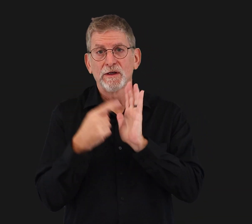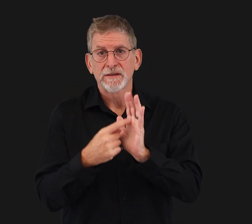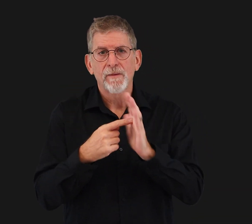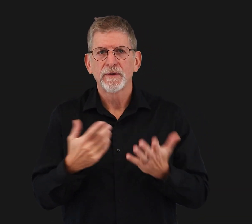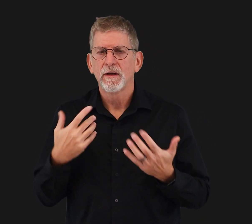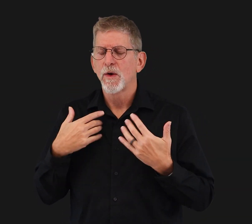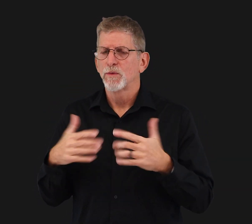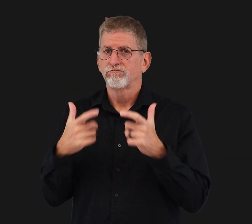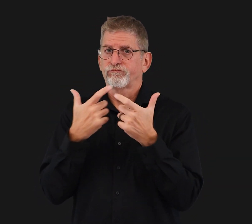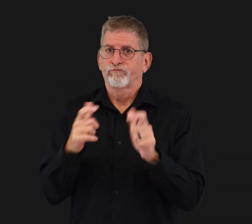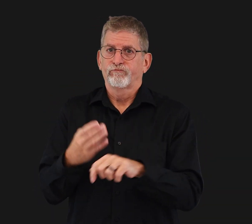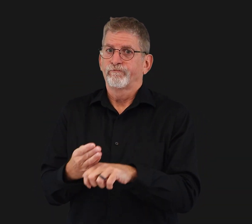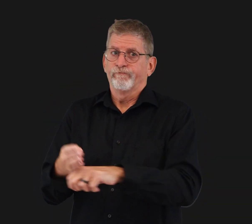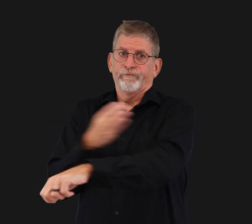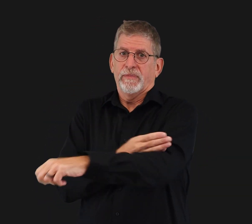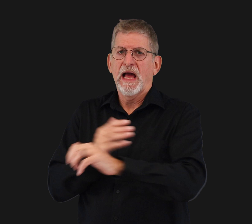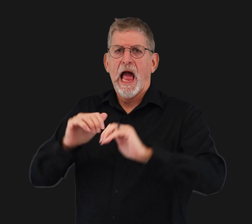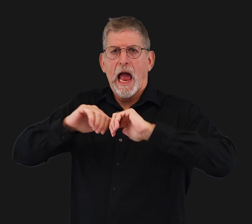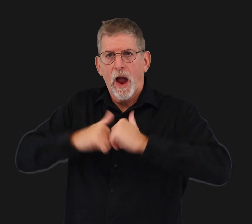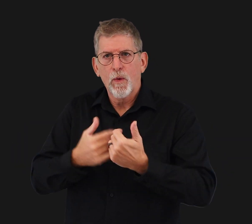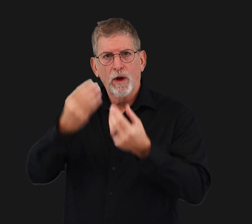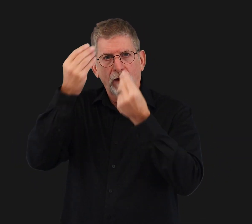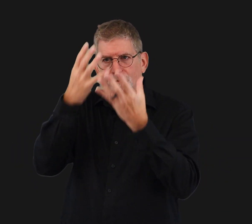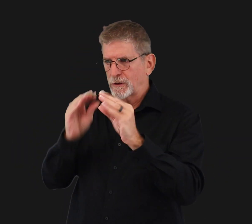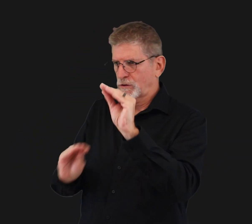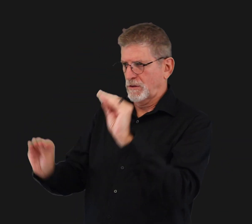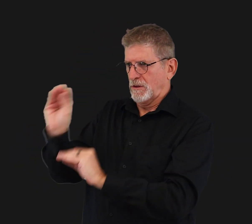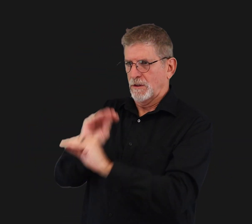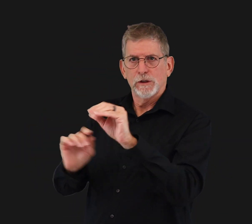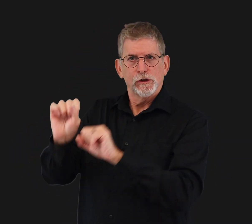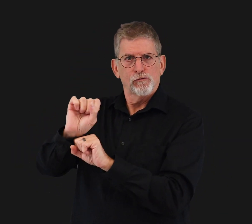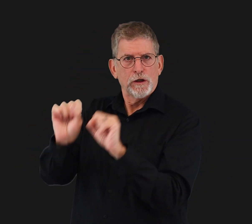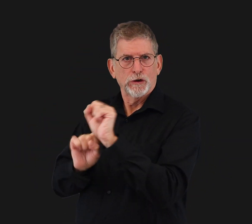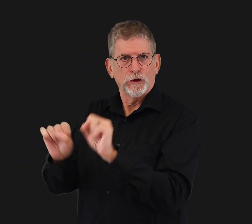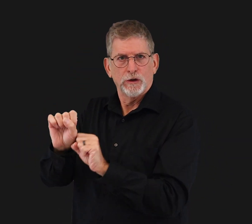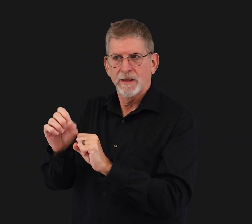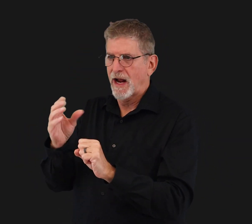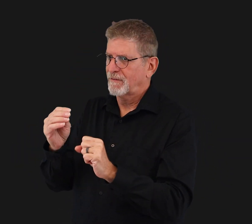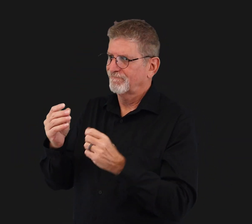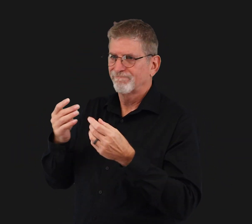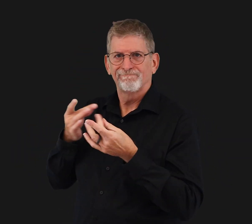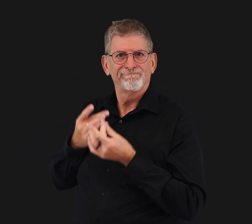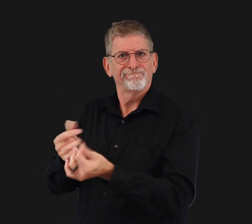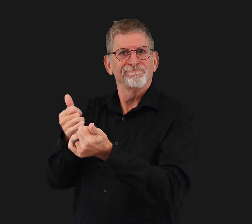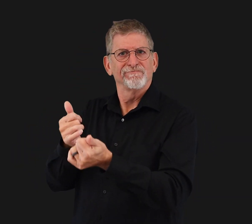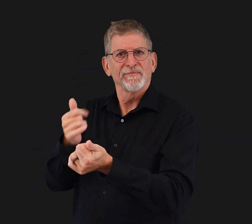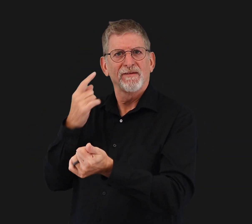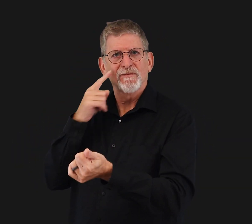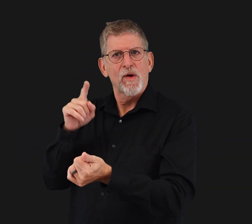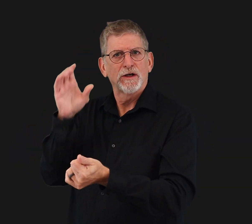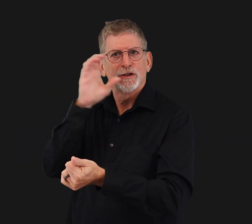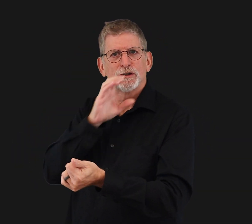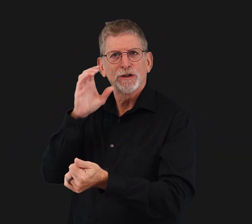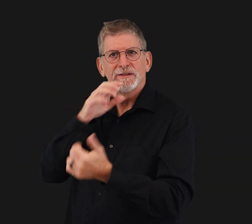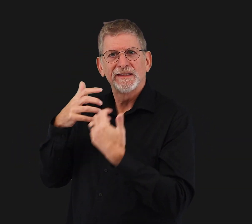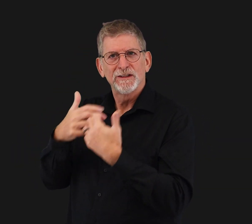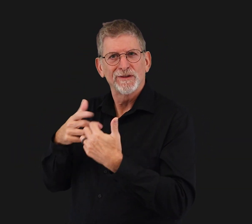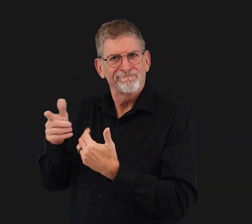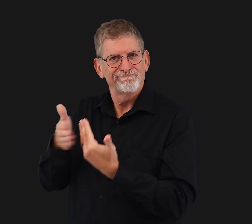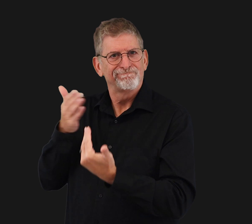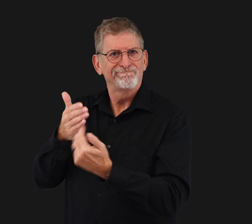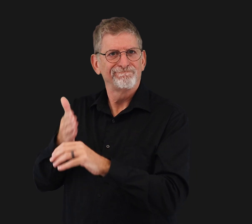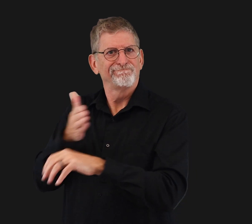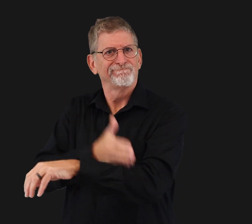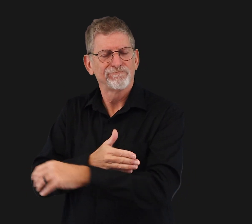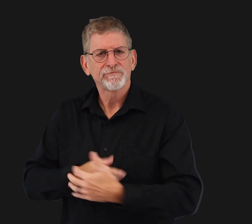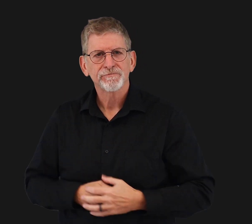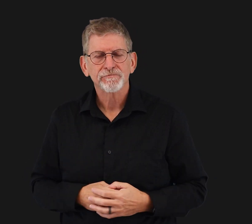For example, we have significantly improved the way information is structured and optimized the search engine.